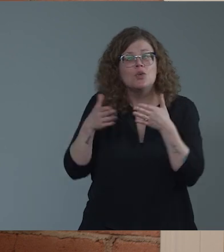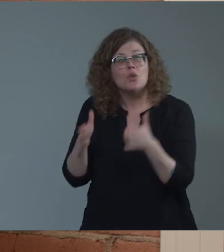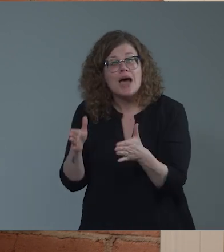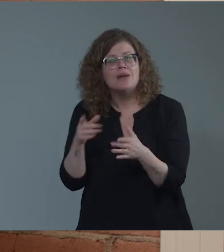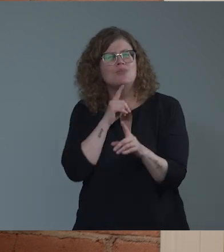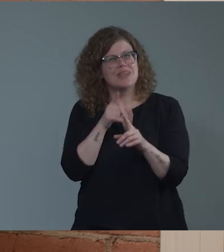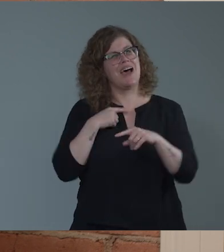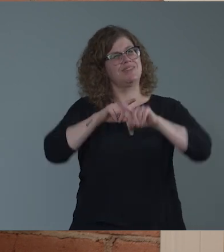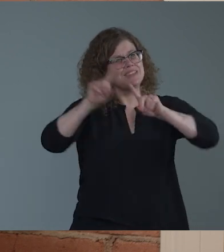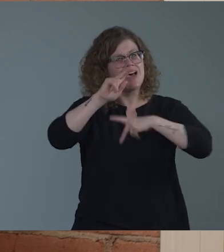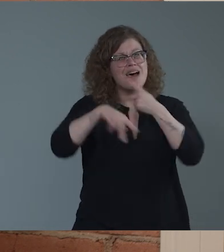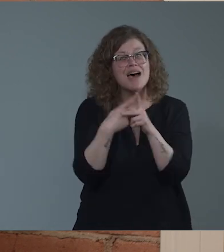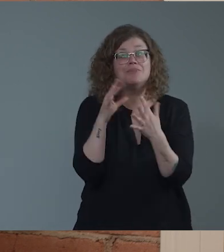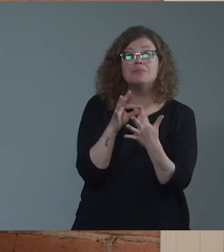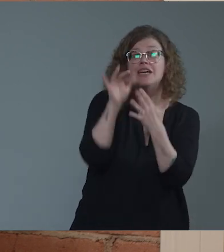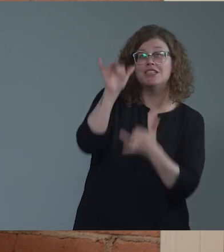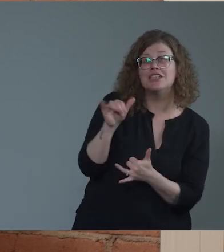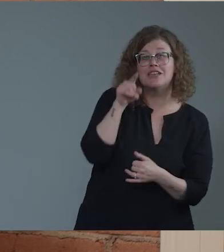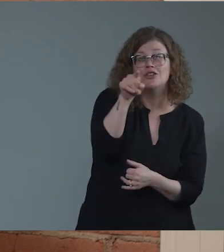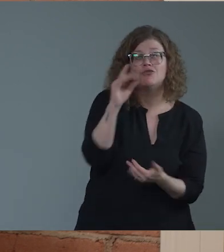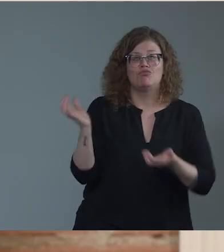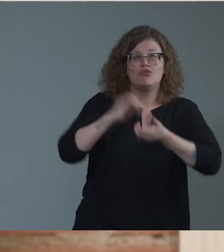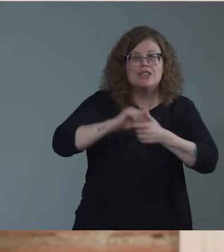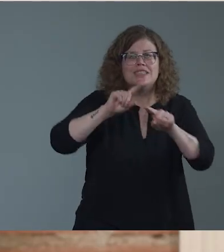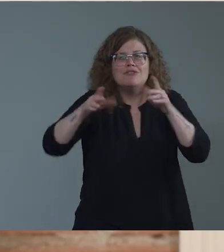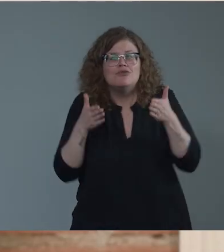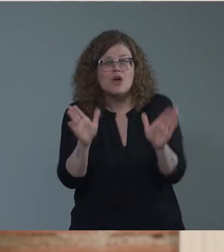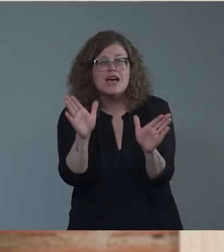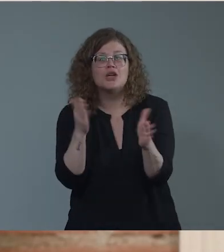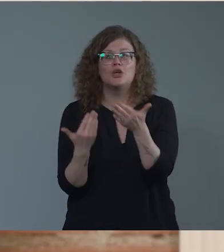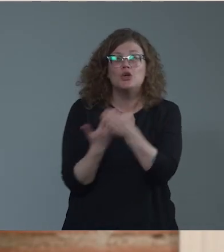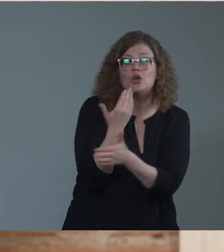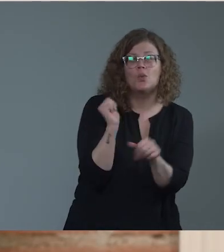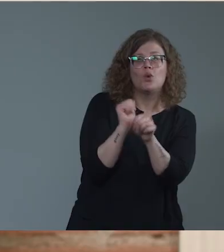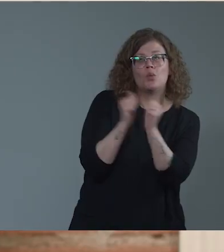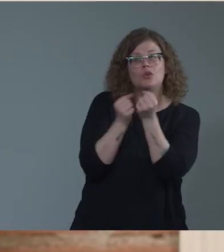if you want something specific that's going to support your goals. The curriculum that we've developed for you here